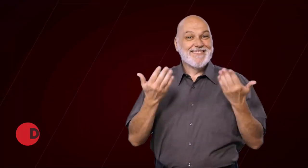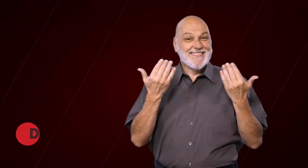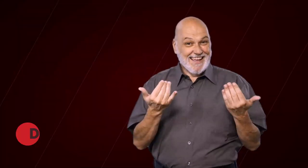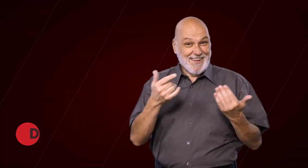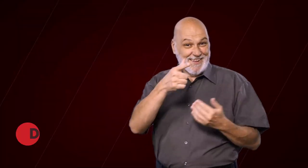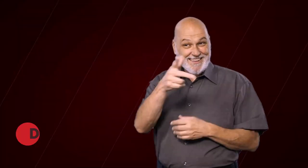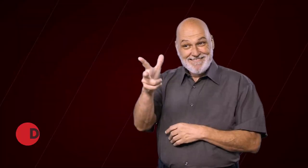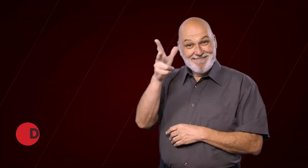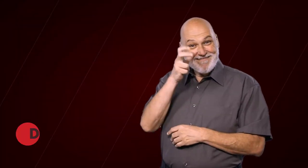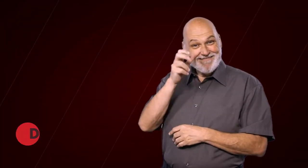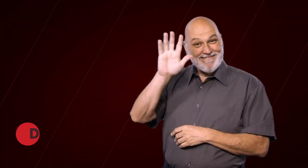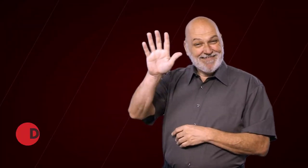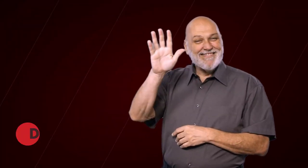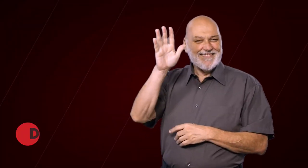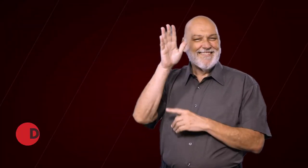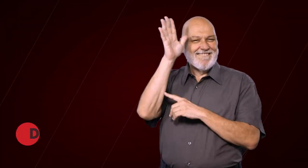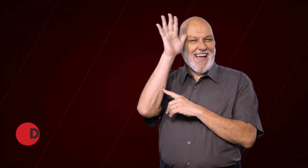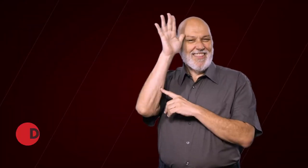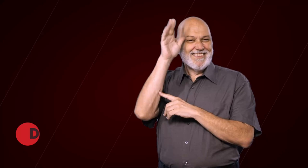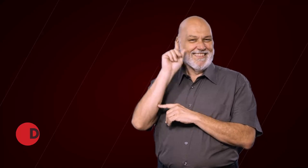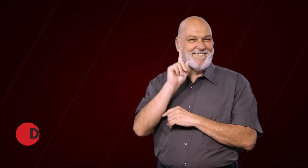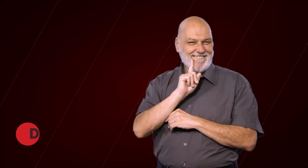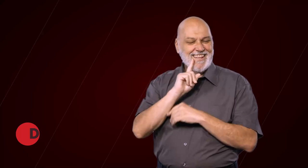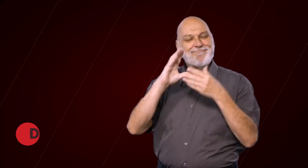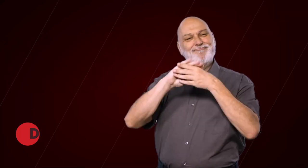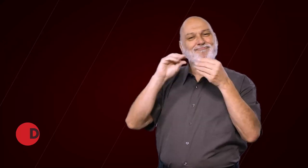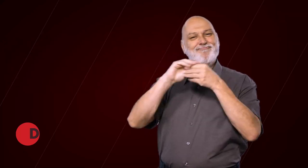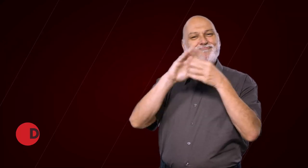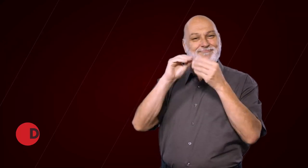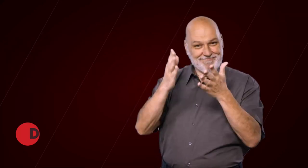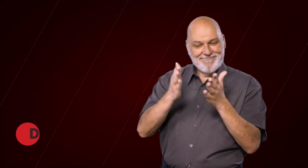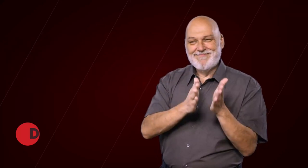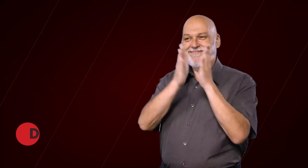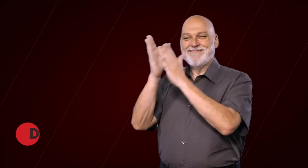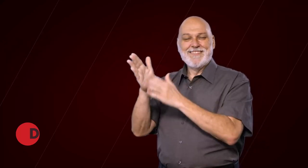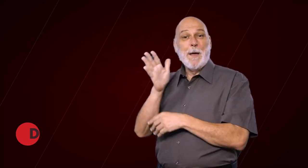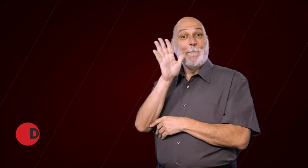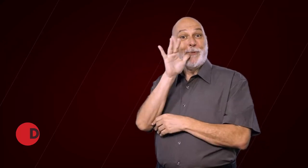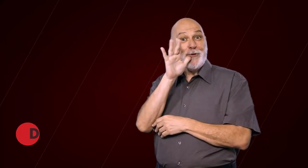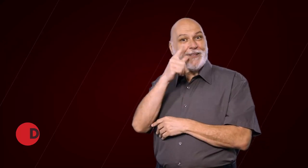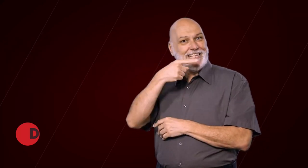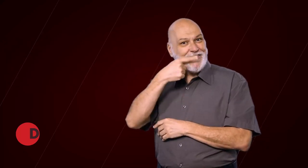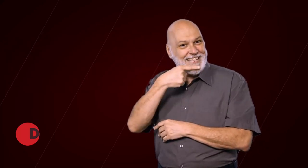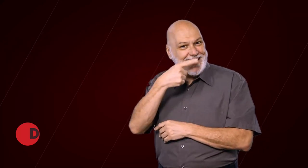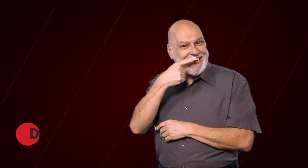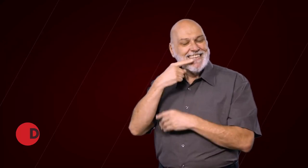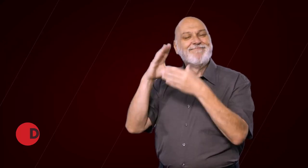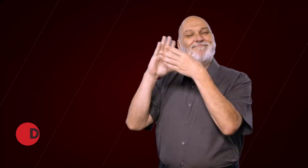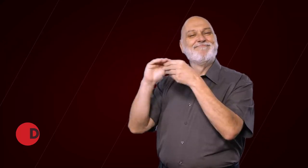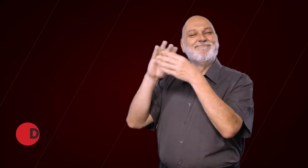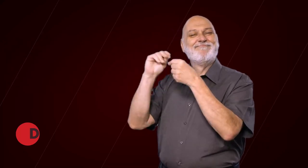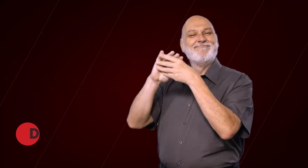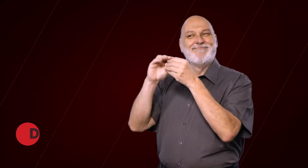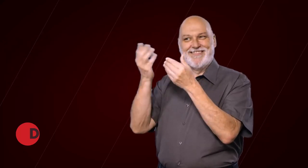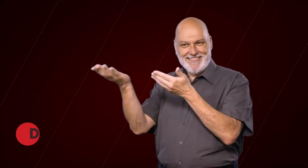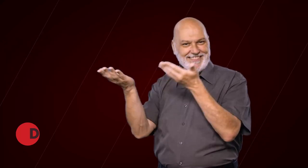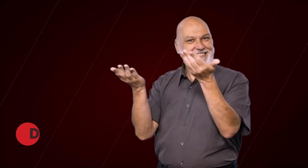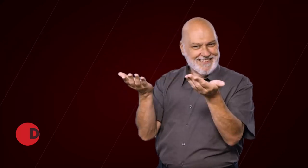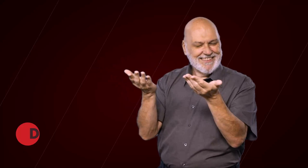[Anselmo]: You have heard what his Deaf father and hearing mother